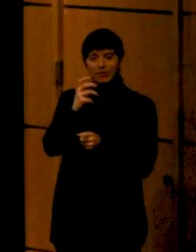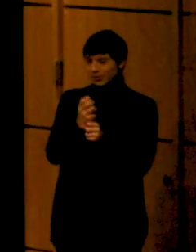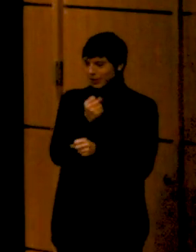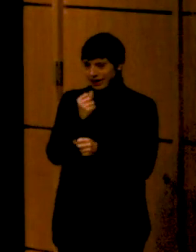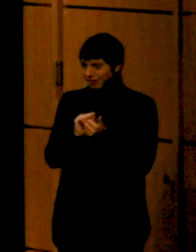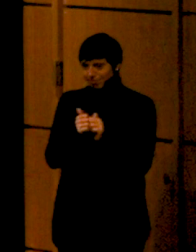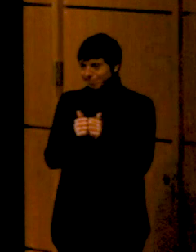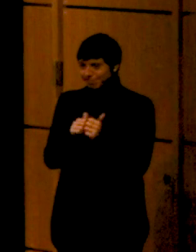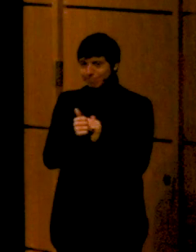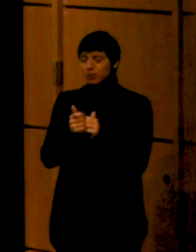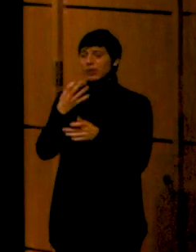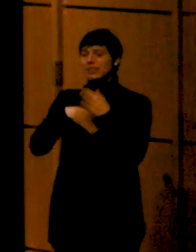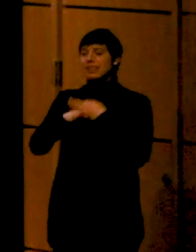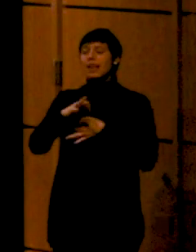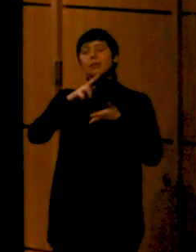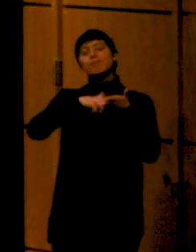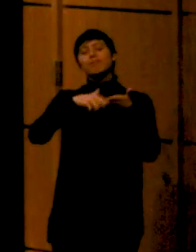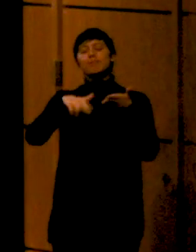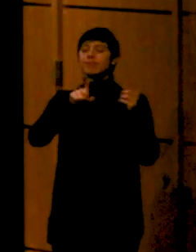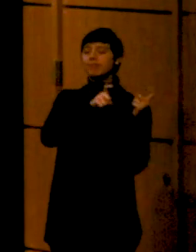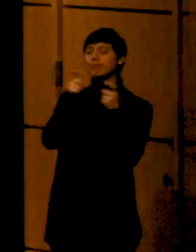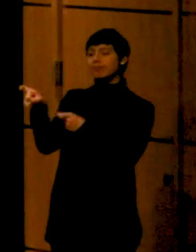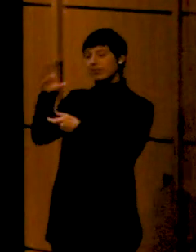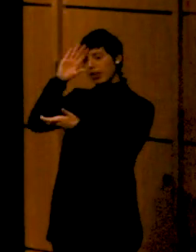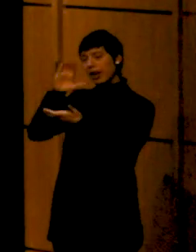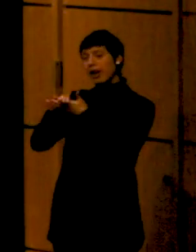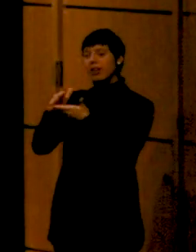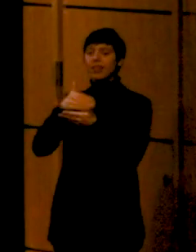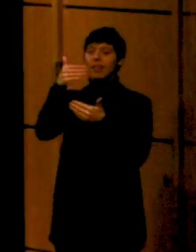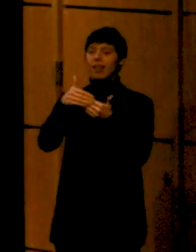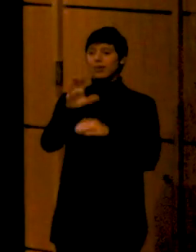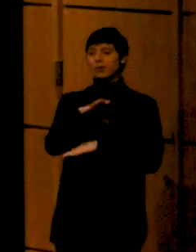But she said she gave this to her husband the following Christmas, referring to it as